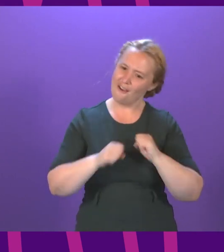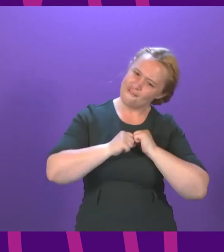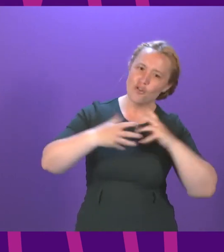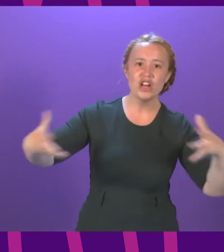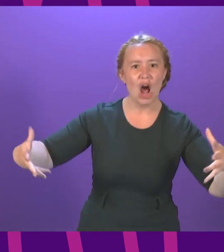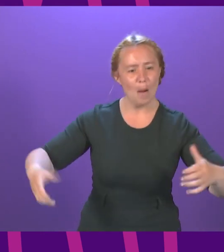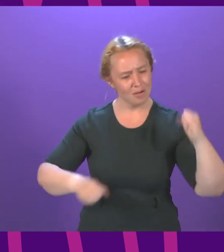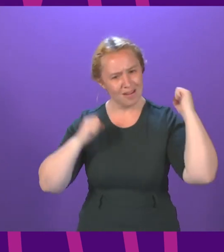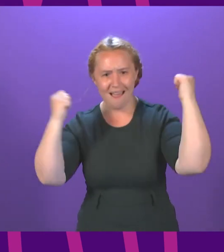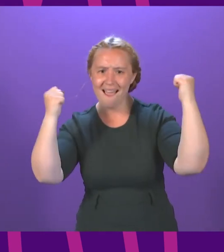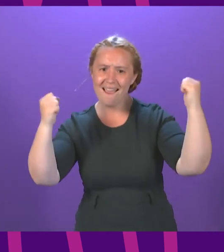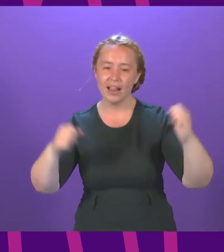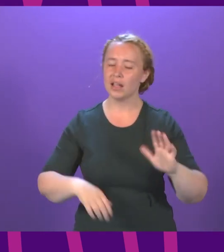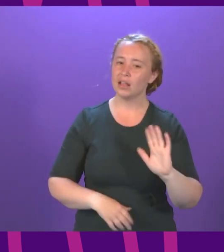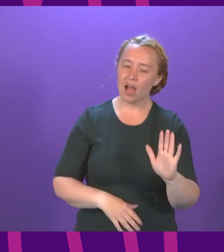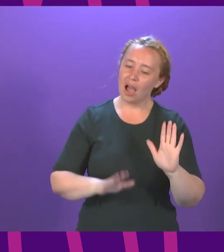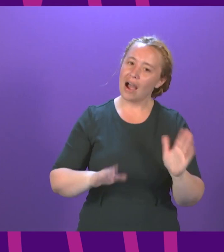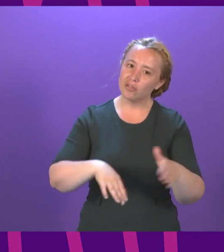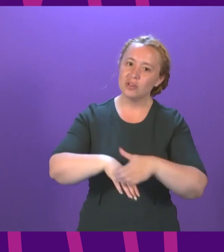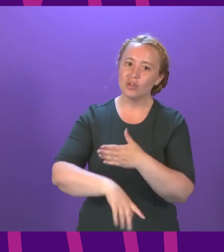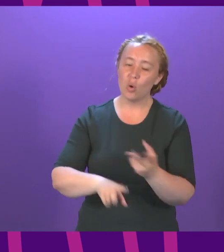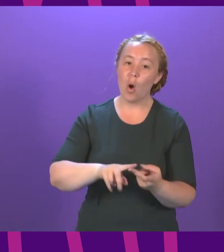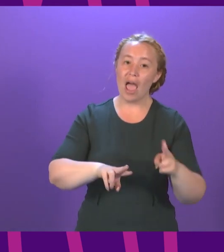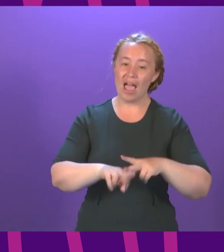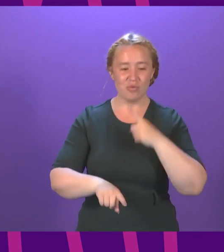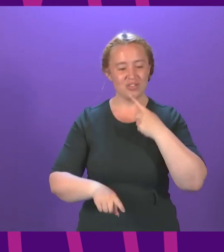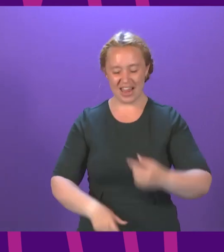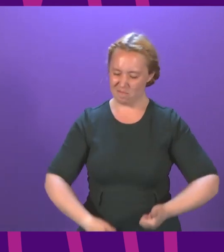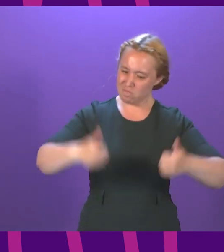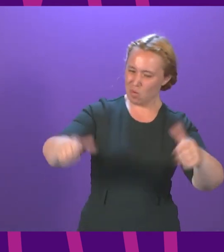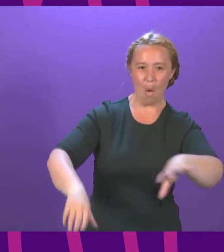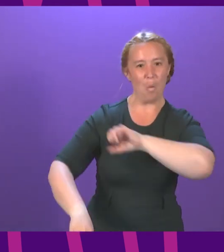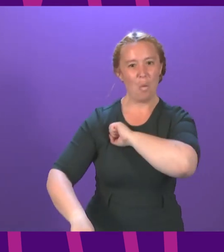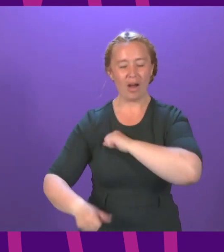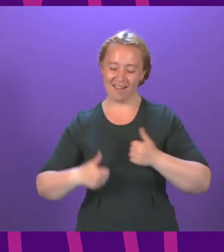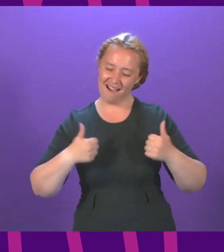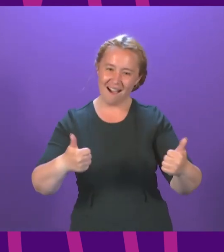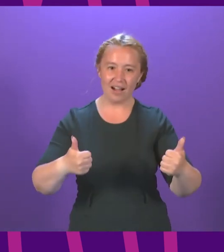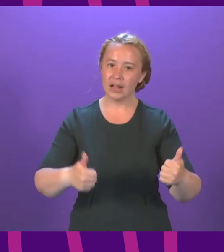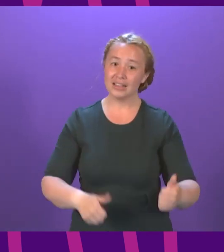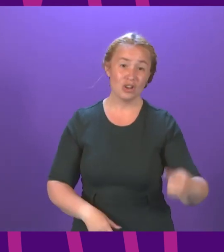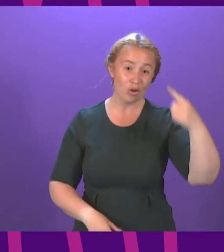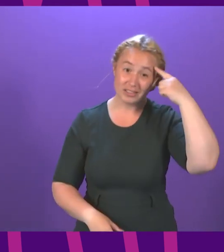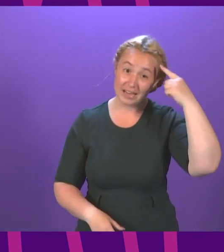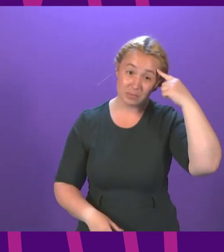I am not standing here crying that we will have “freedom day” any time soon. Declaring premature victory against the virus is a fool’s paradise and we should not do that,